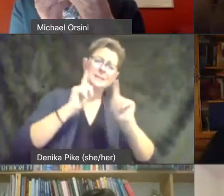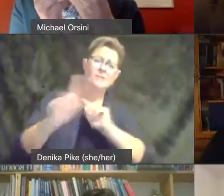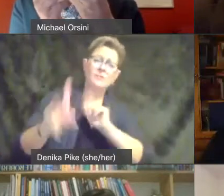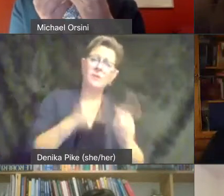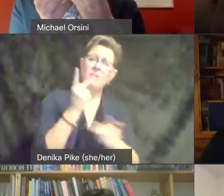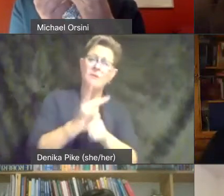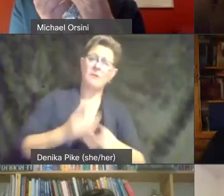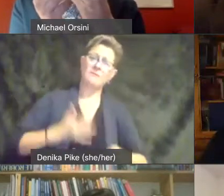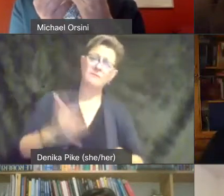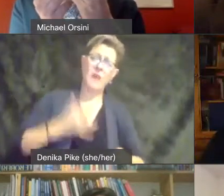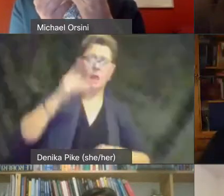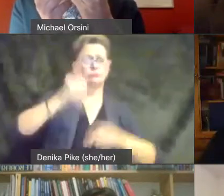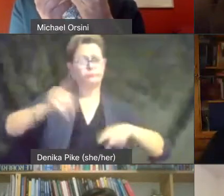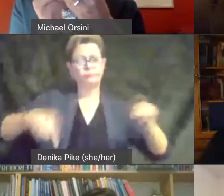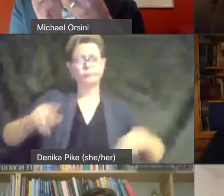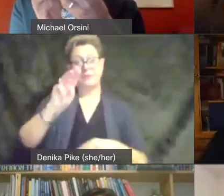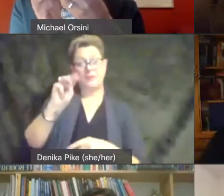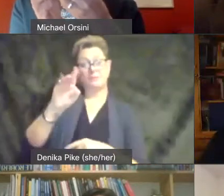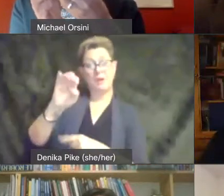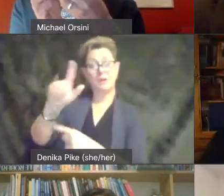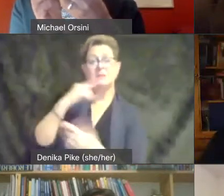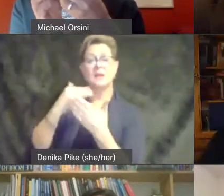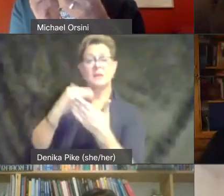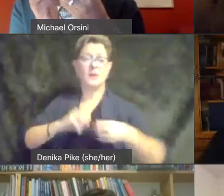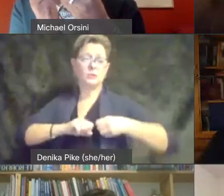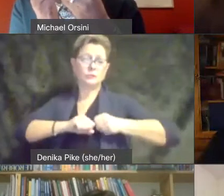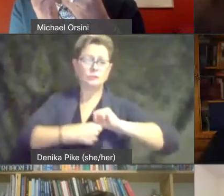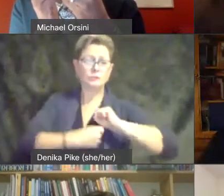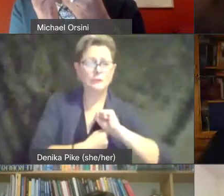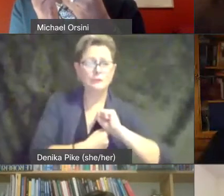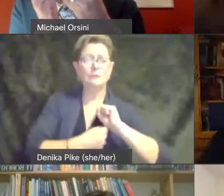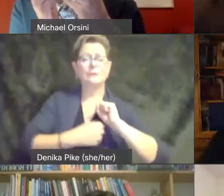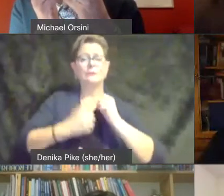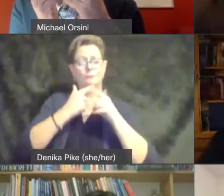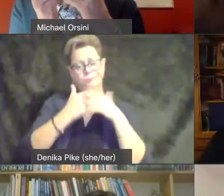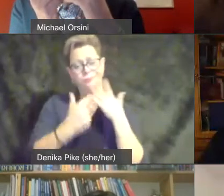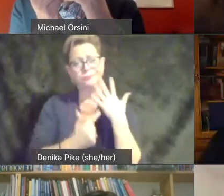You know, Michael had mentioned things like grief and and other things like that. But but there's also.